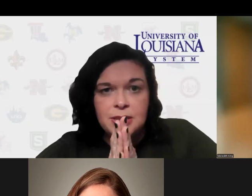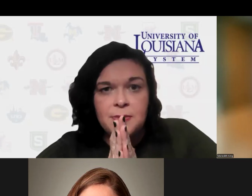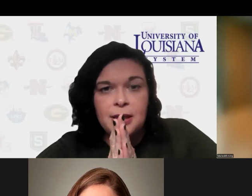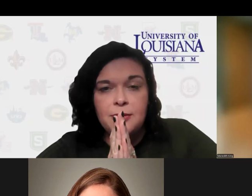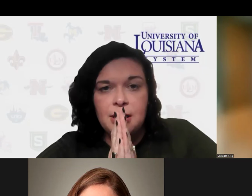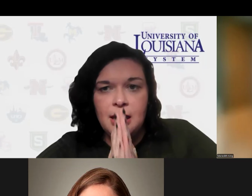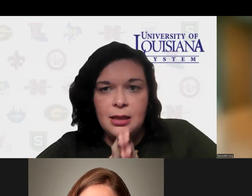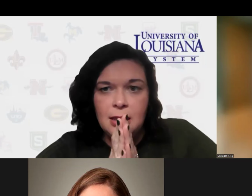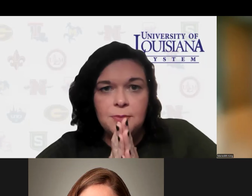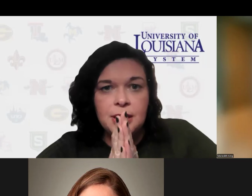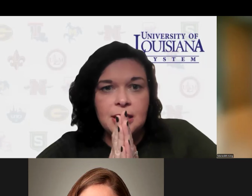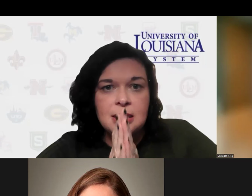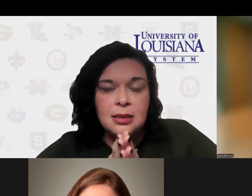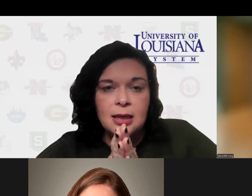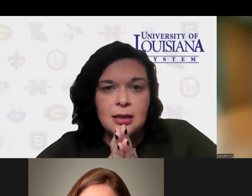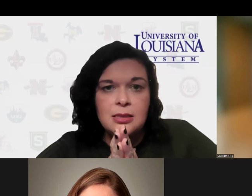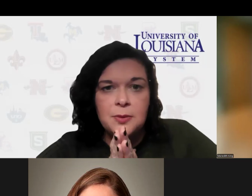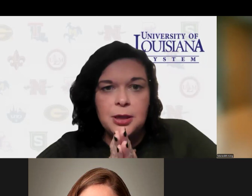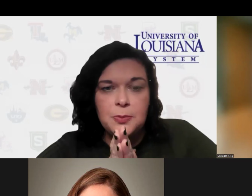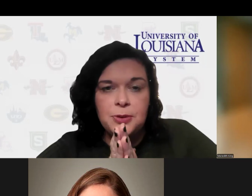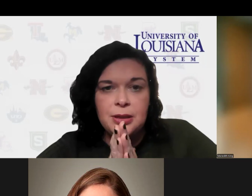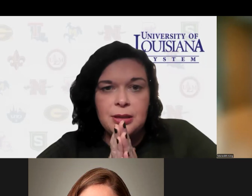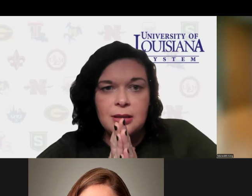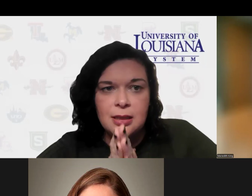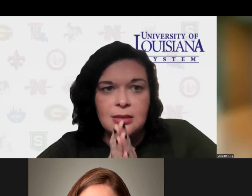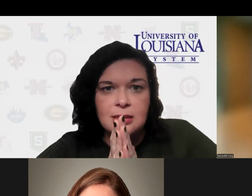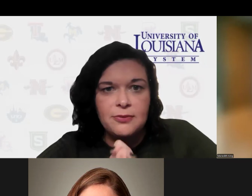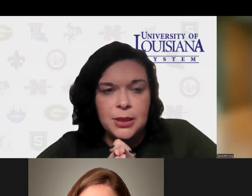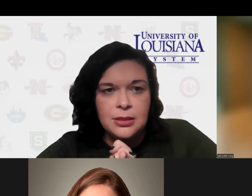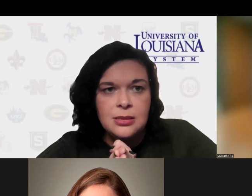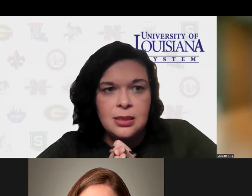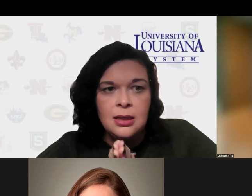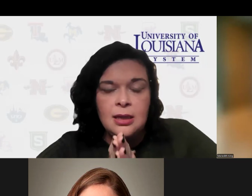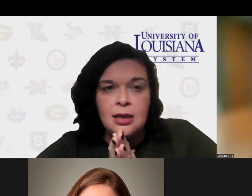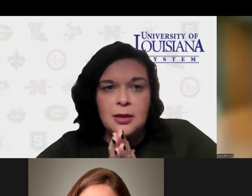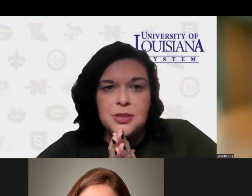us about the ADA compliance deadline that is coming up within the next seven months. Um,